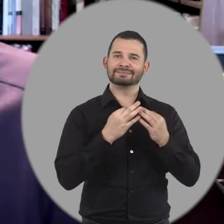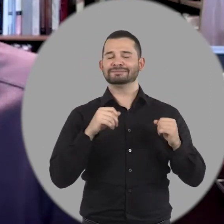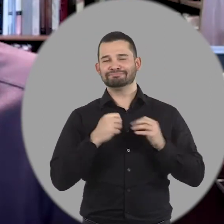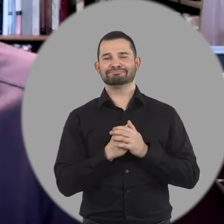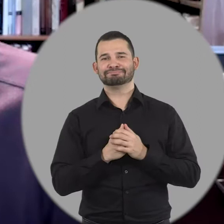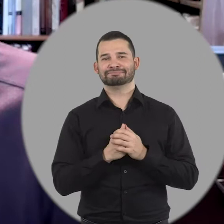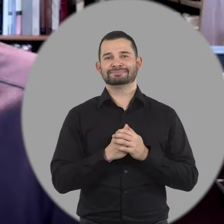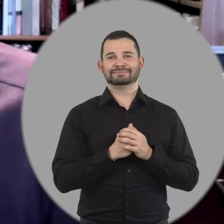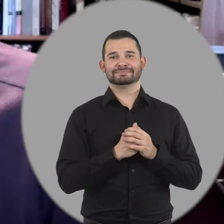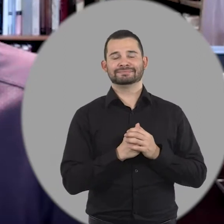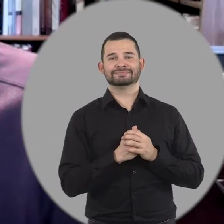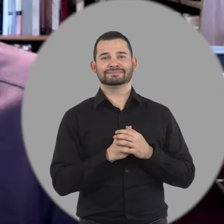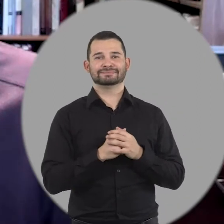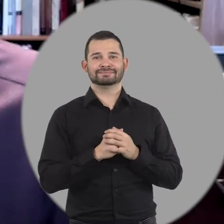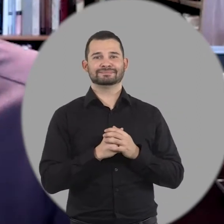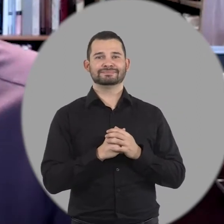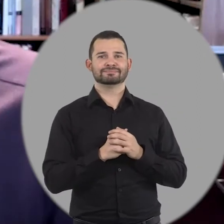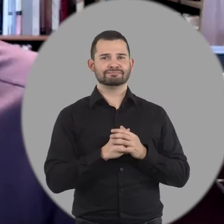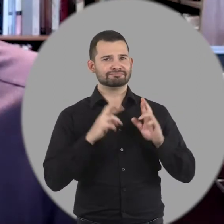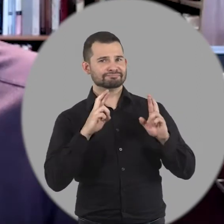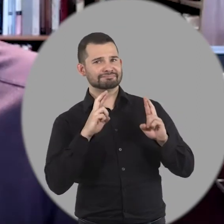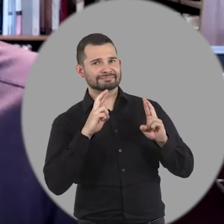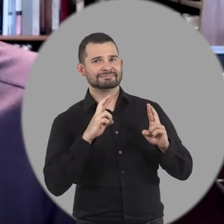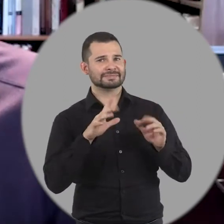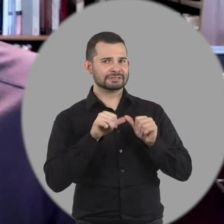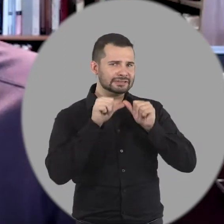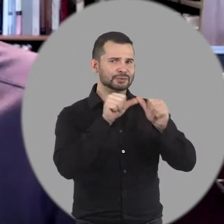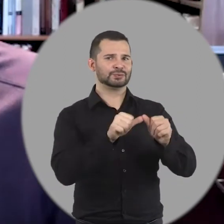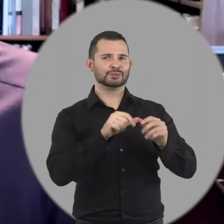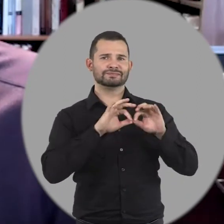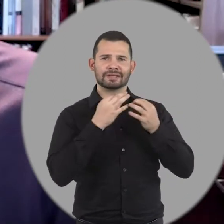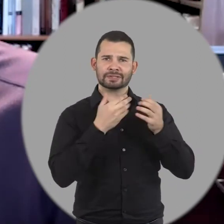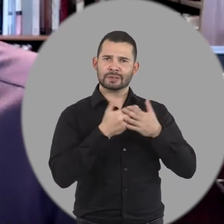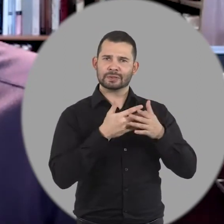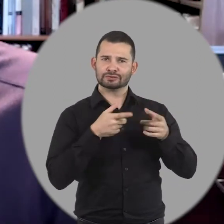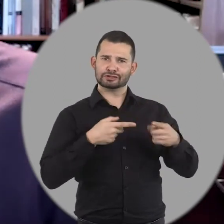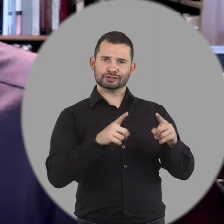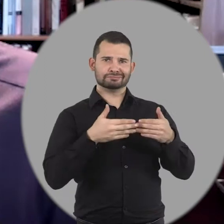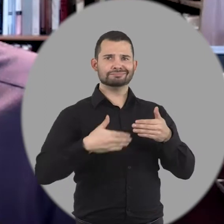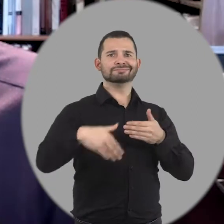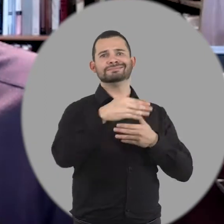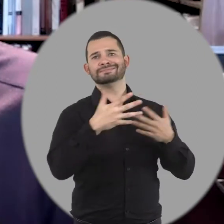and with fingers crossed that that would continue during this next phase. And thank you for asking.